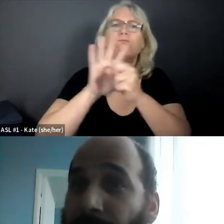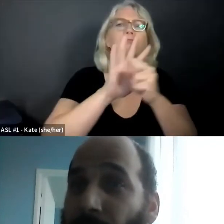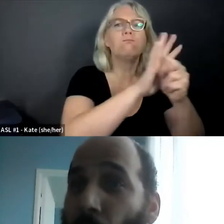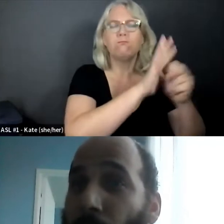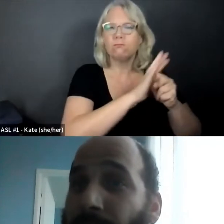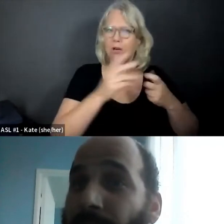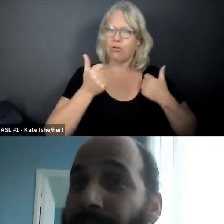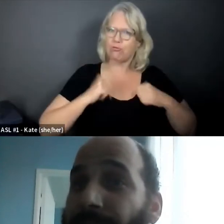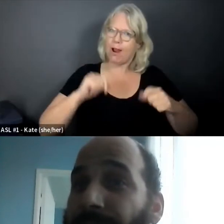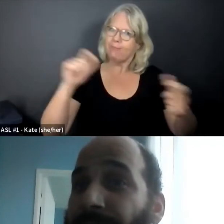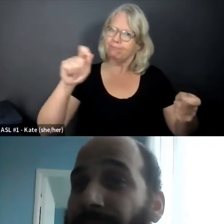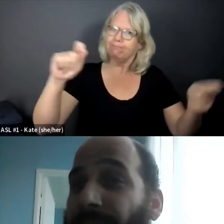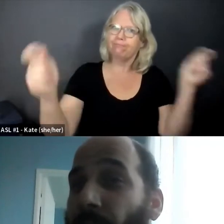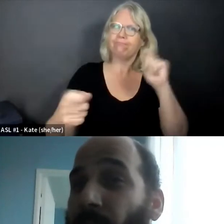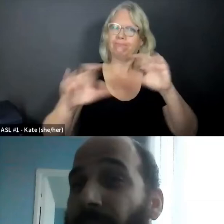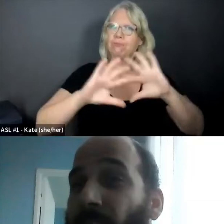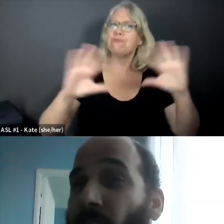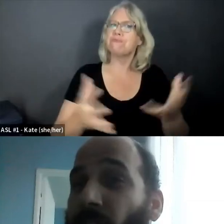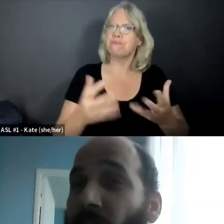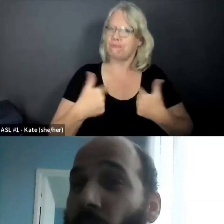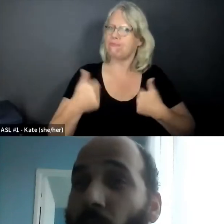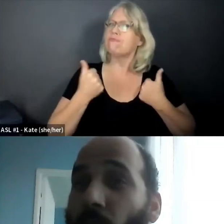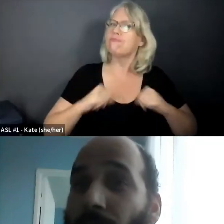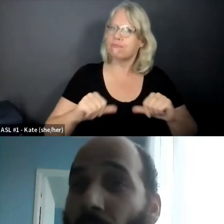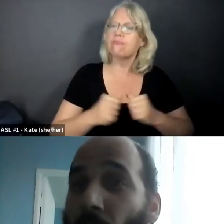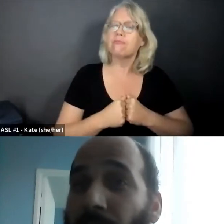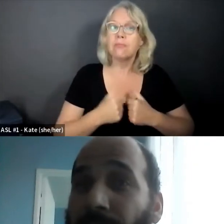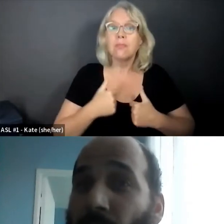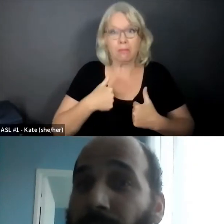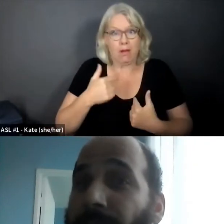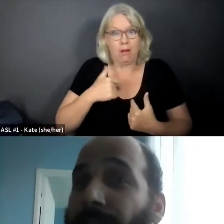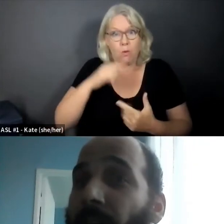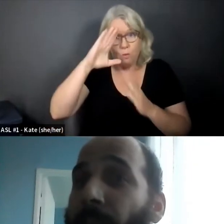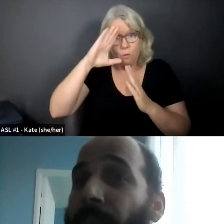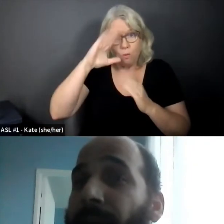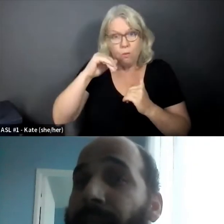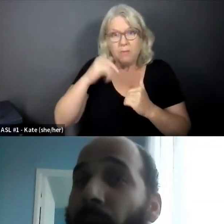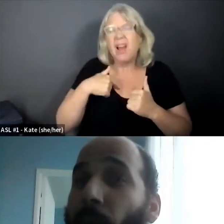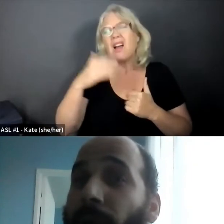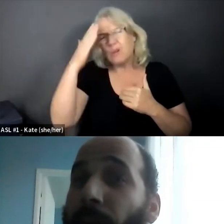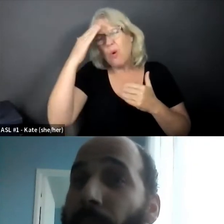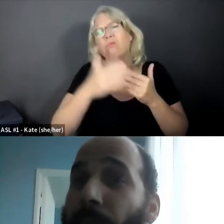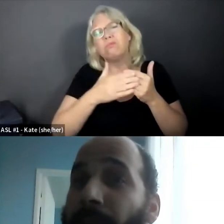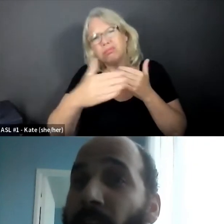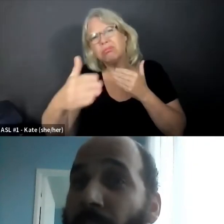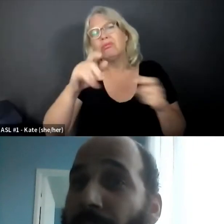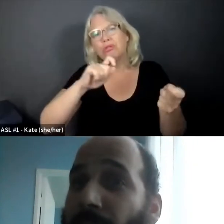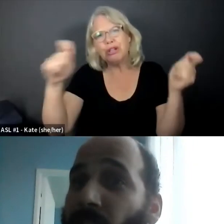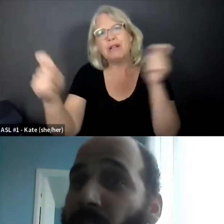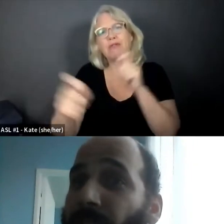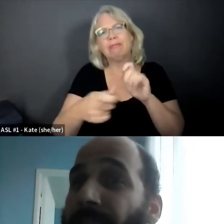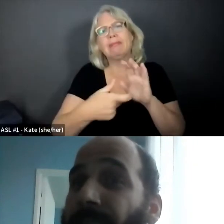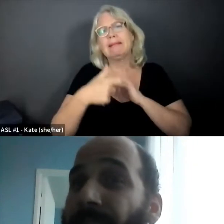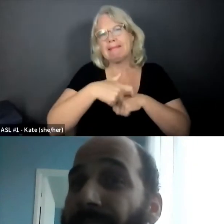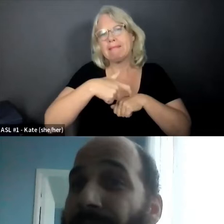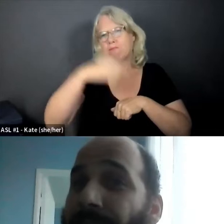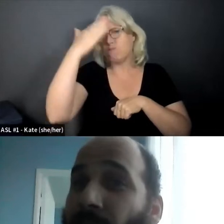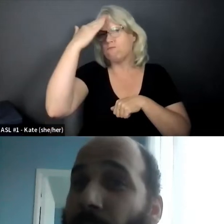BECAUSE I'M HOPING THAT IN A COUPLE OF YEARS, OR IT TAKES TIME, THAT WE'RE GOING TO MAKE CHANGE.